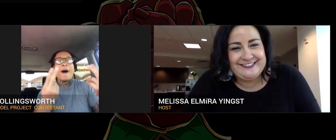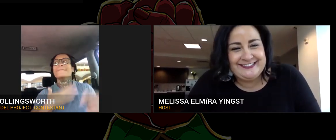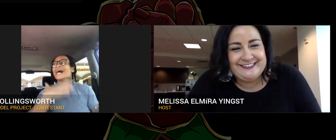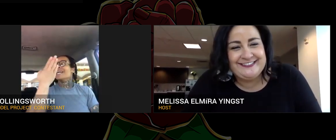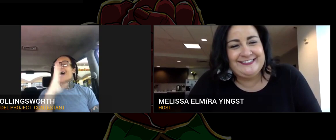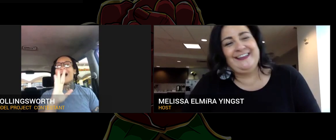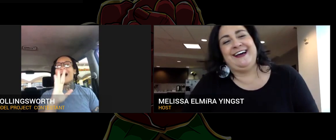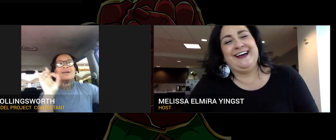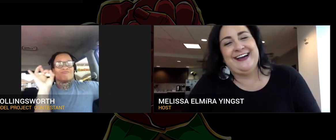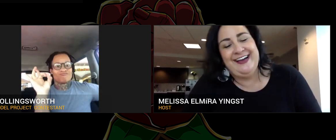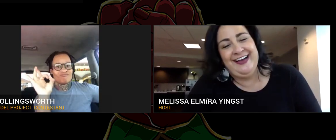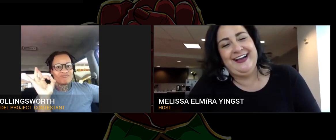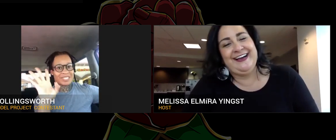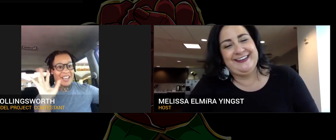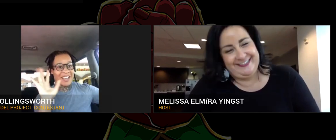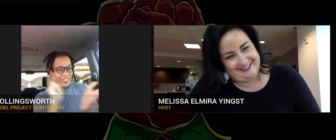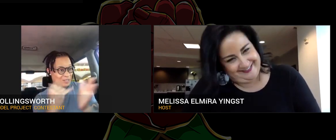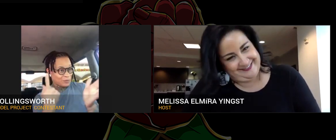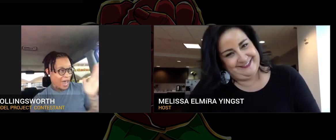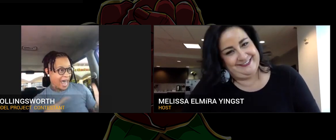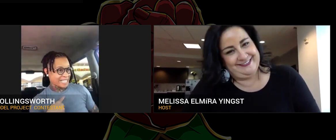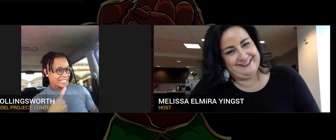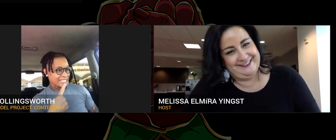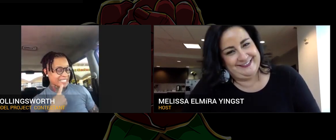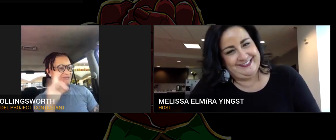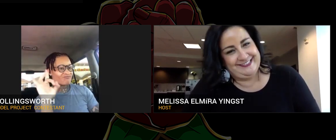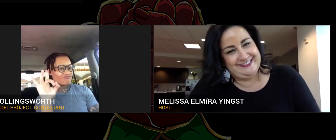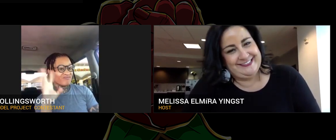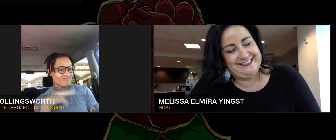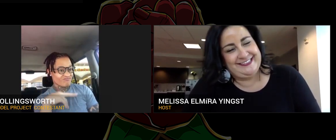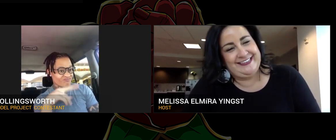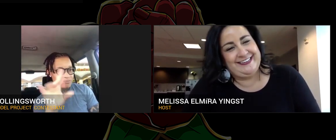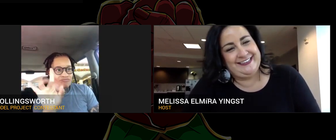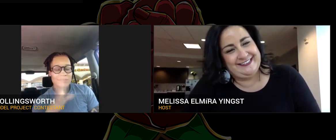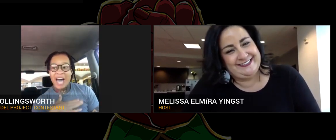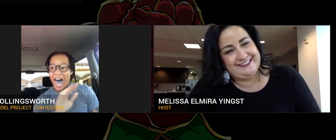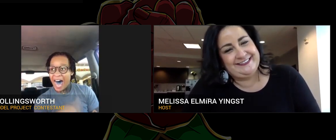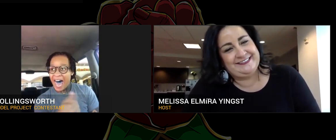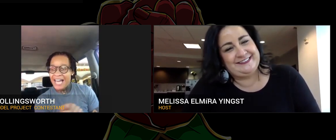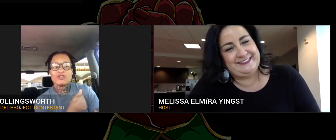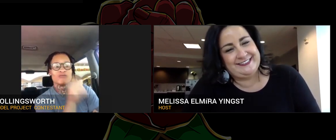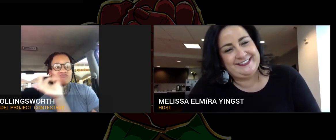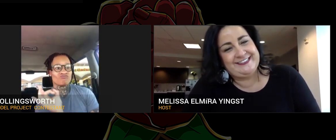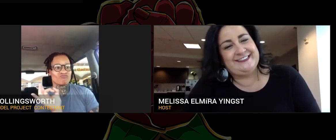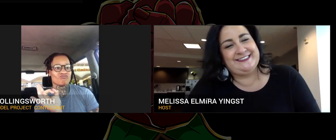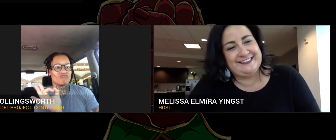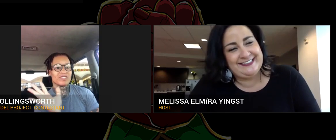Oh my God! Wow. That was what I said? Wow. And my attitude.